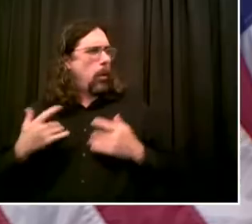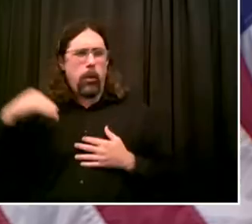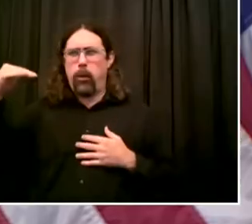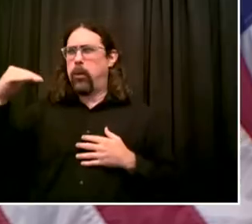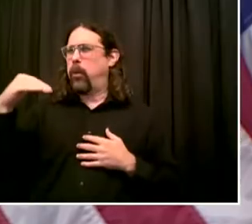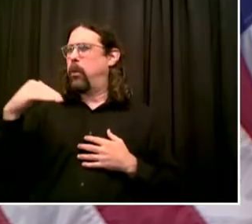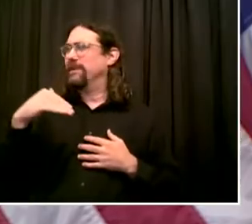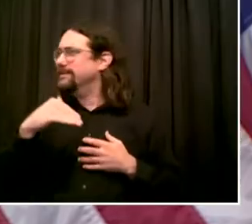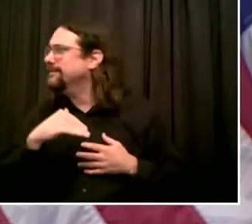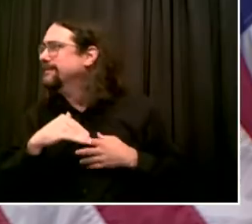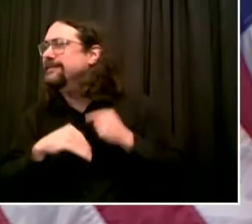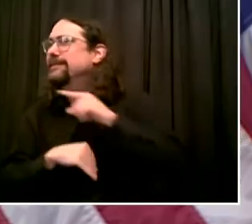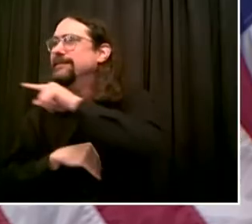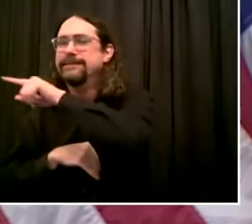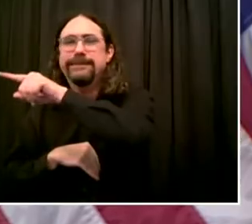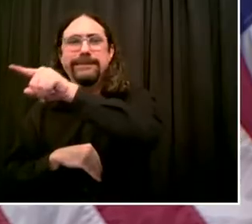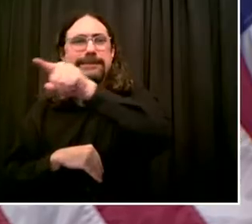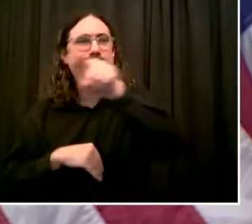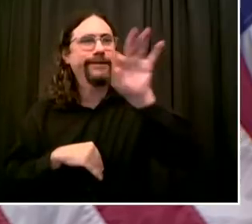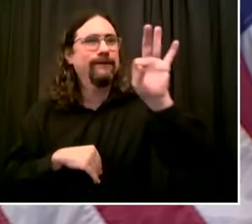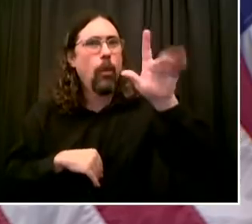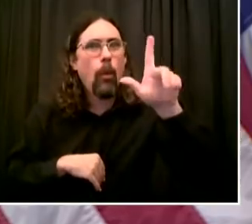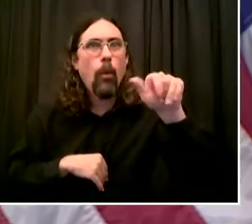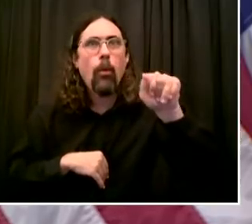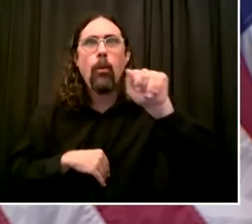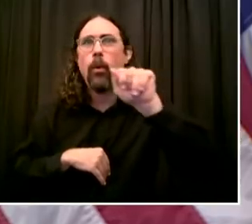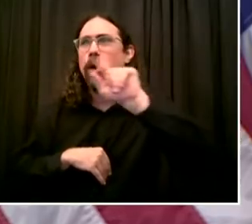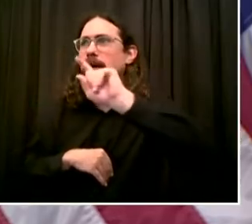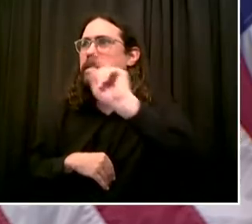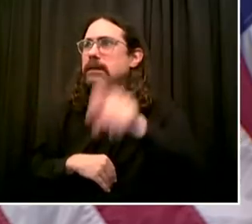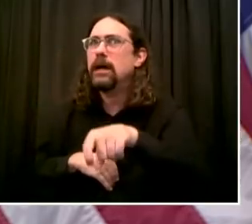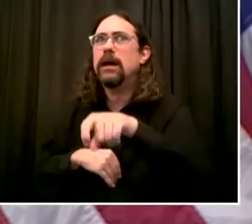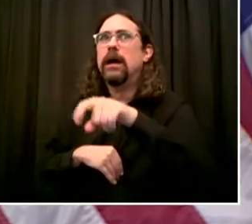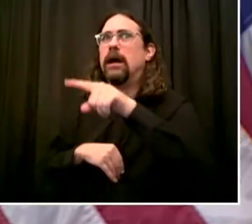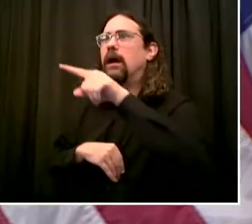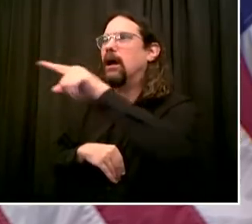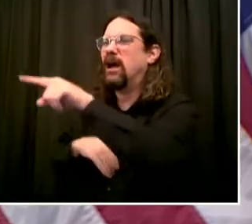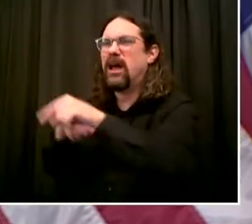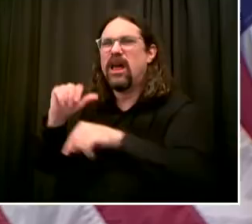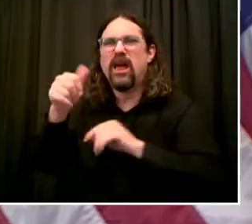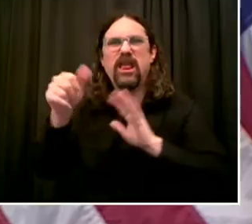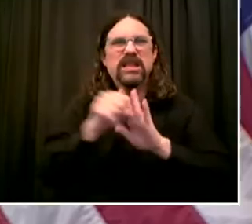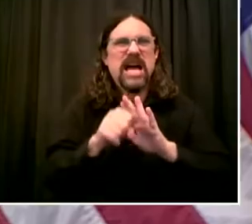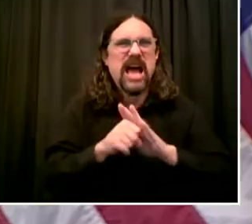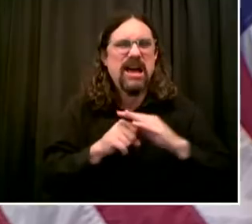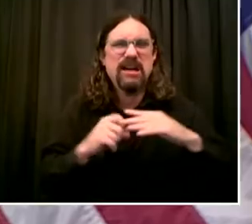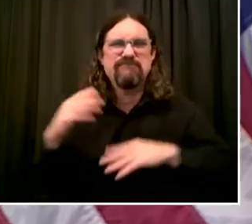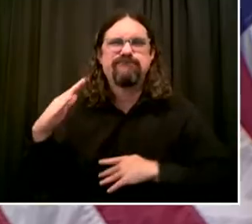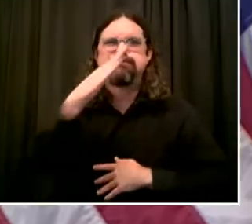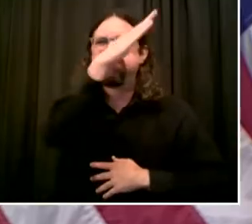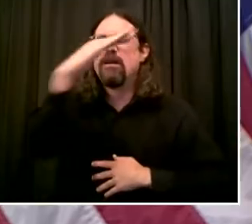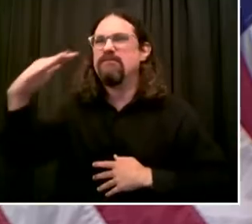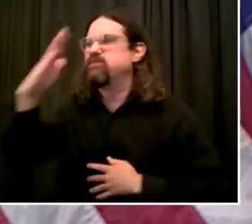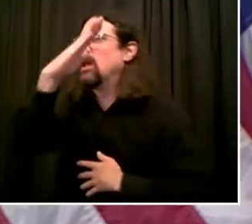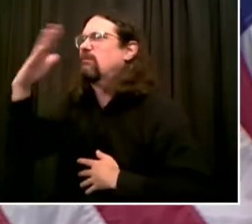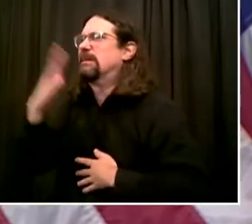NOT NEED TO TELz79E■YOU, IS LOOKING MORE AND MREOR TOULBING AND THAT IS CAUSING US TO THINK